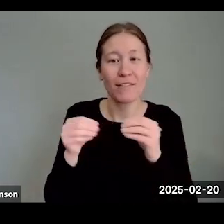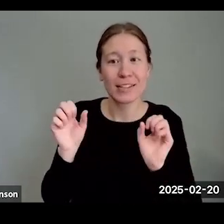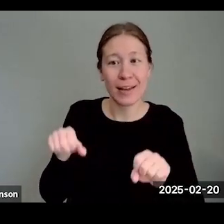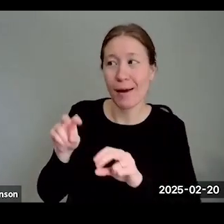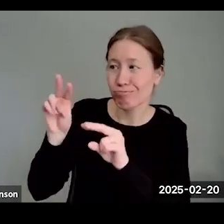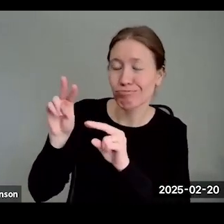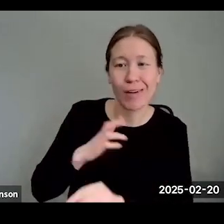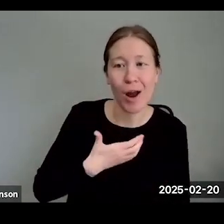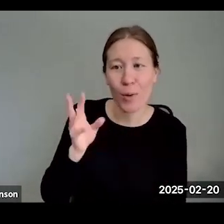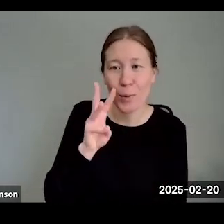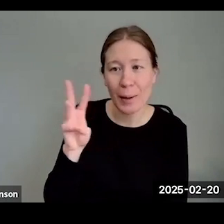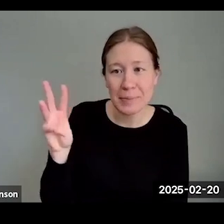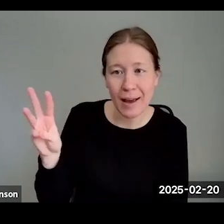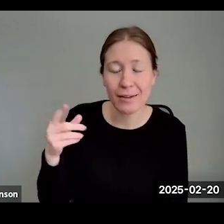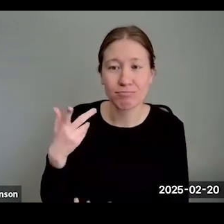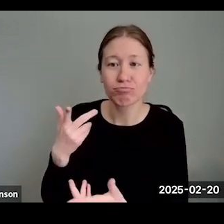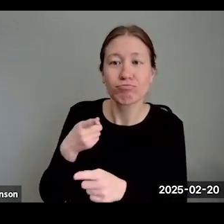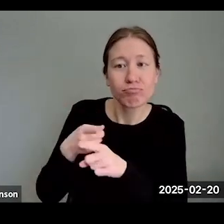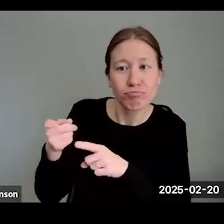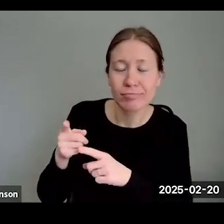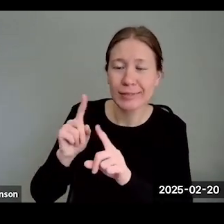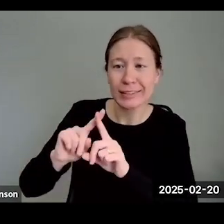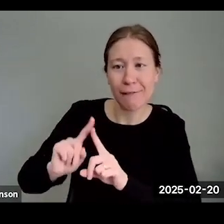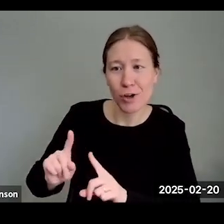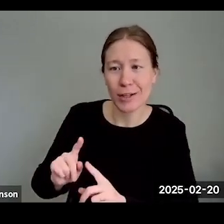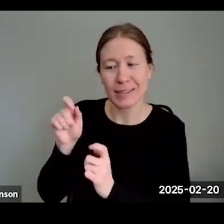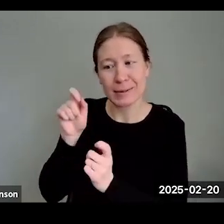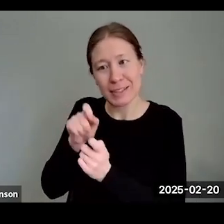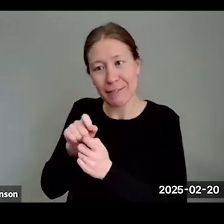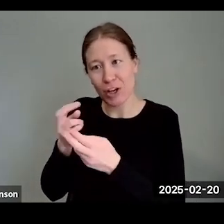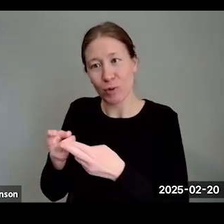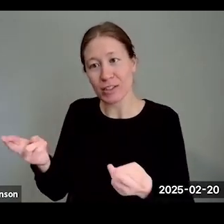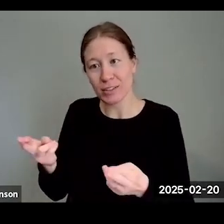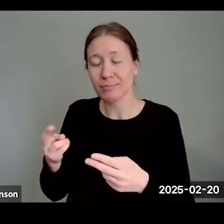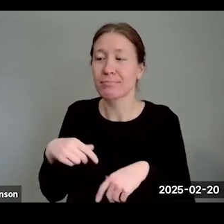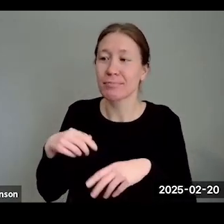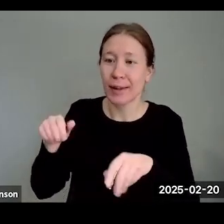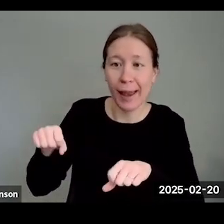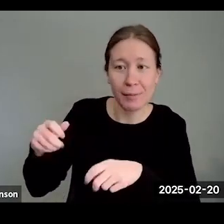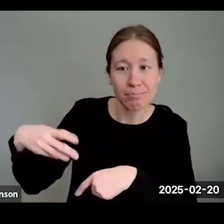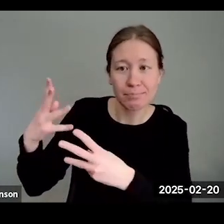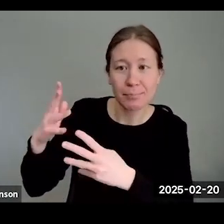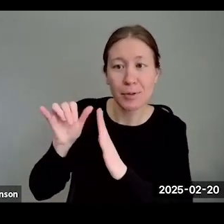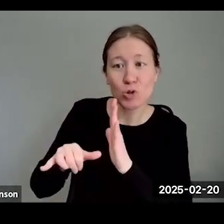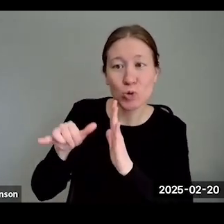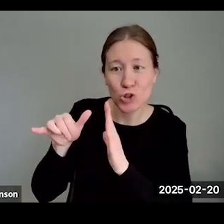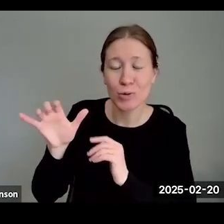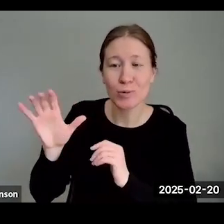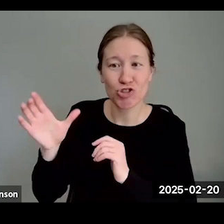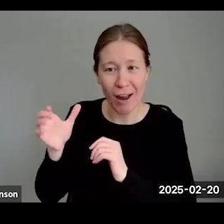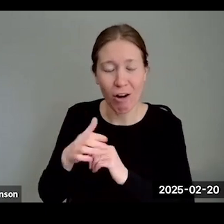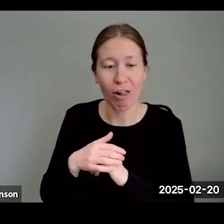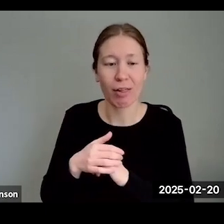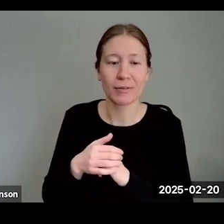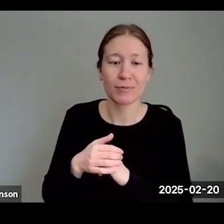if you're looking for particular resources. You can also visit our YouTube channel or Happening @ Michigan event list.